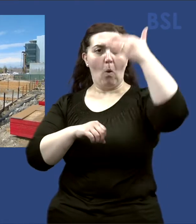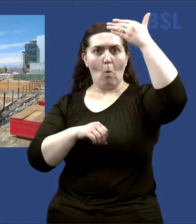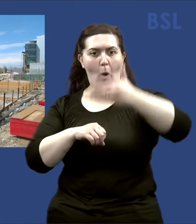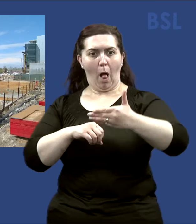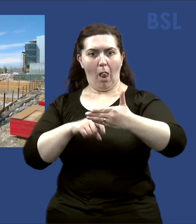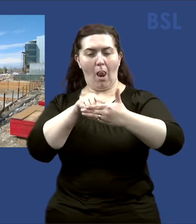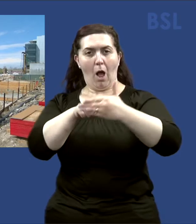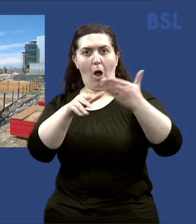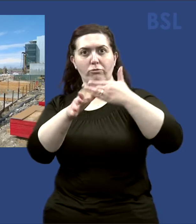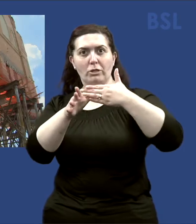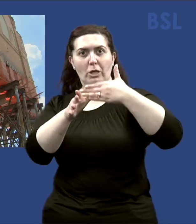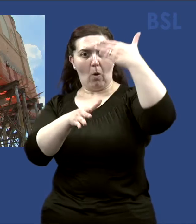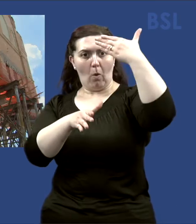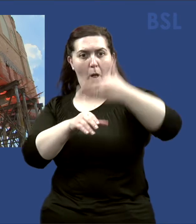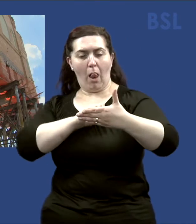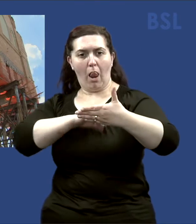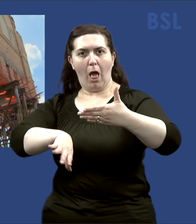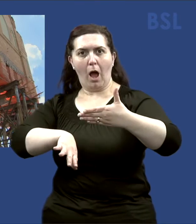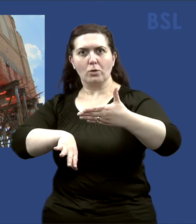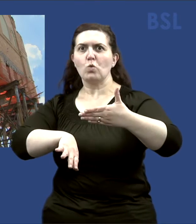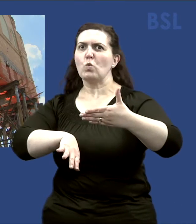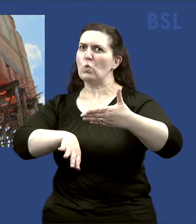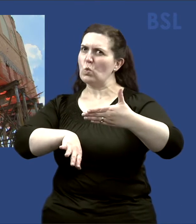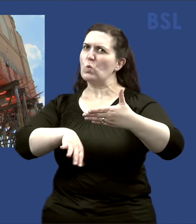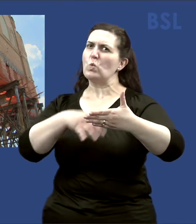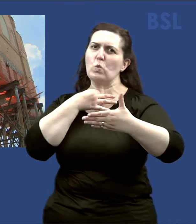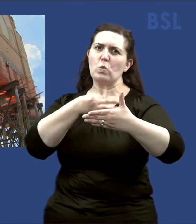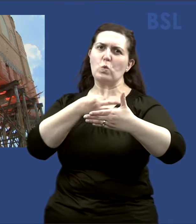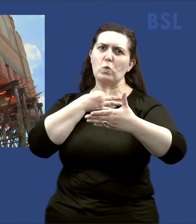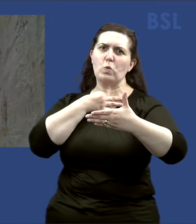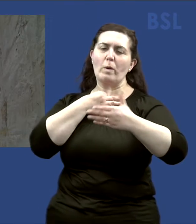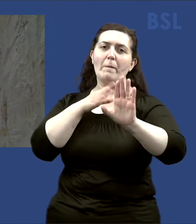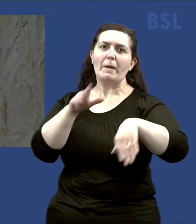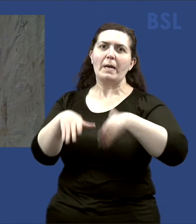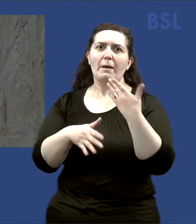"If we were to have lost a full wall it would have changed the perspective of everything, but we didn't.